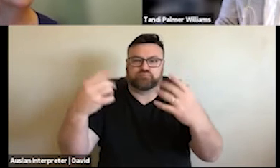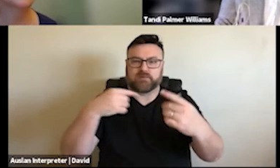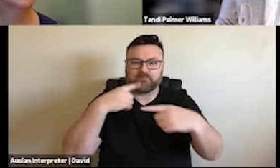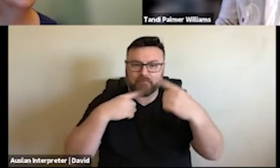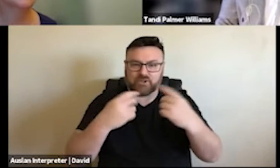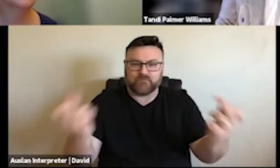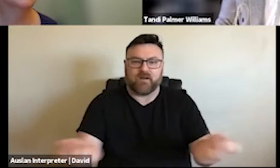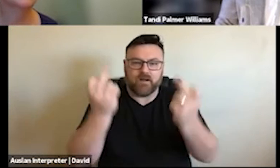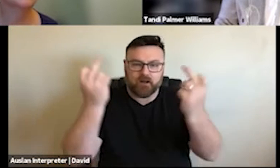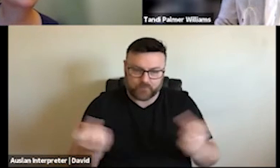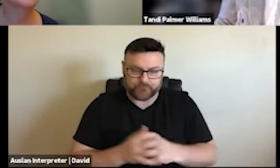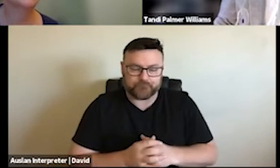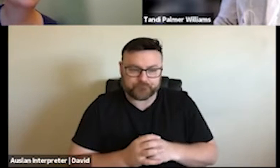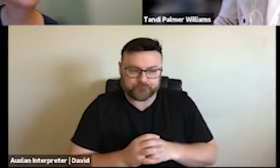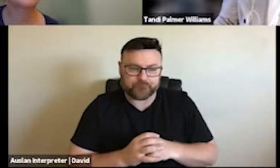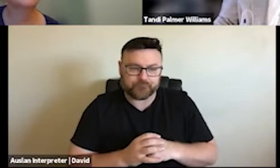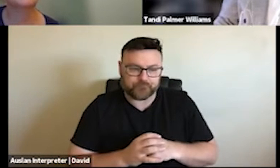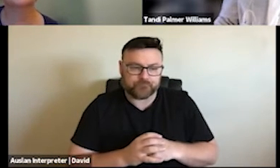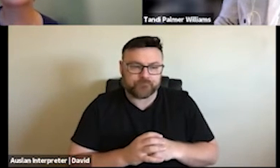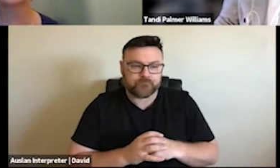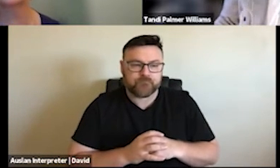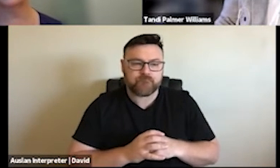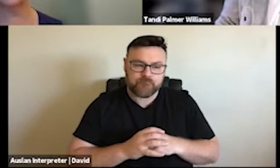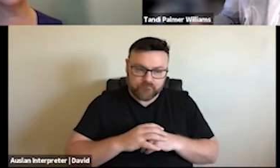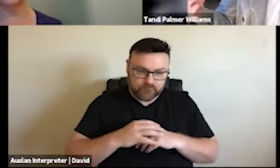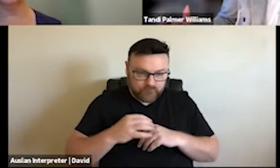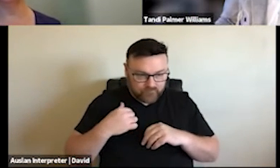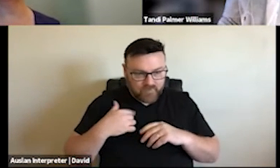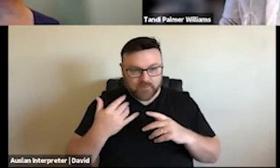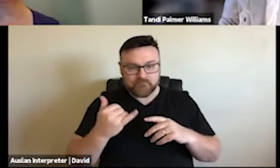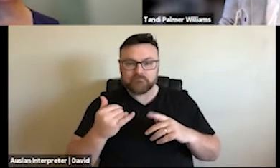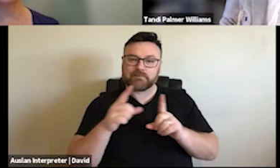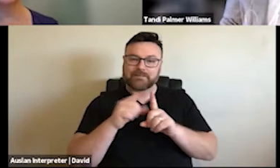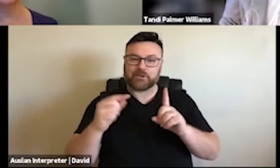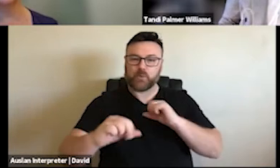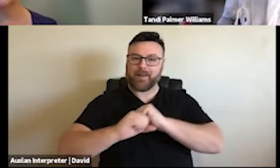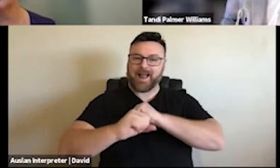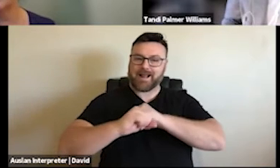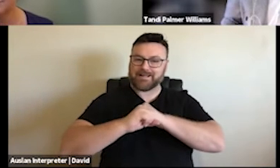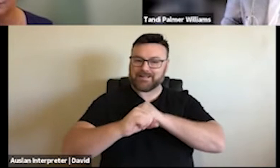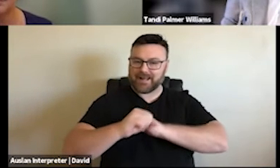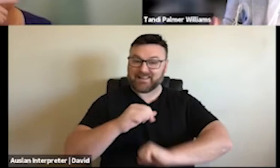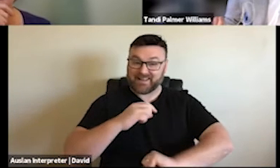online content. I think marketing, digital marketing has become even more important.